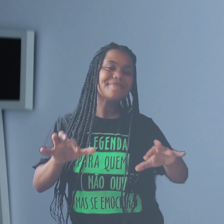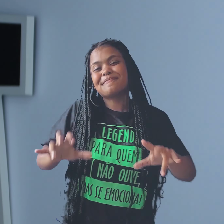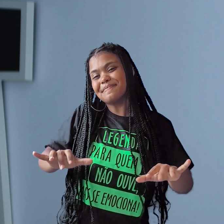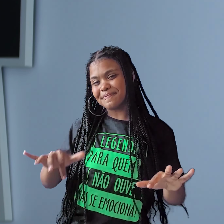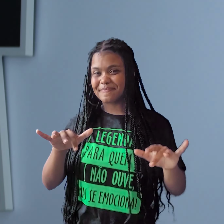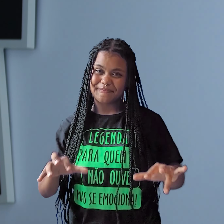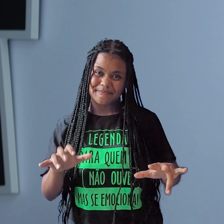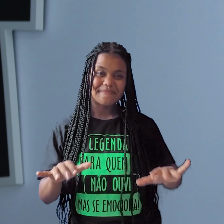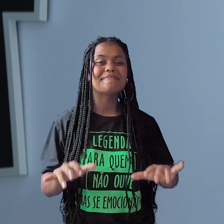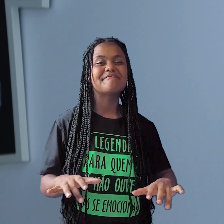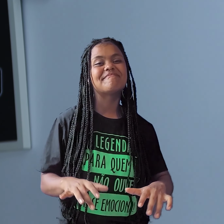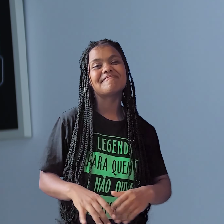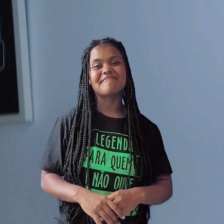Rhythm Piano